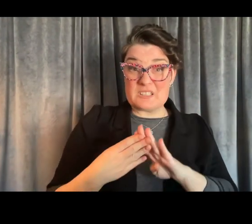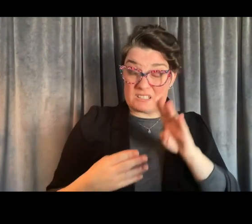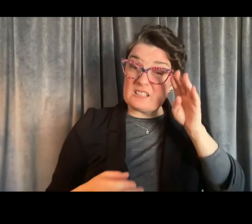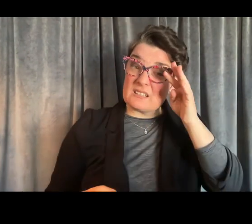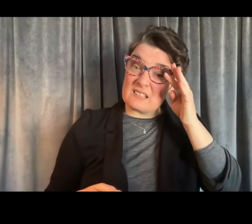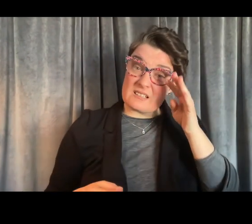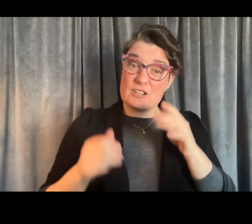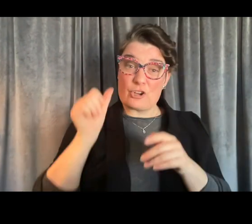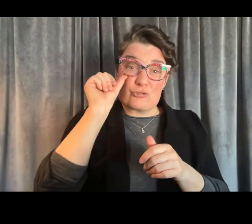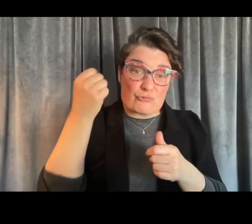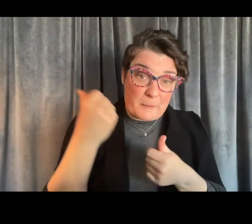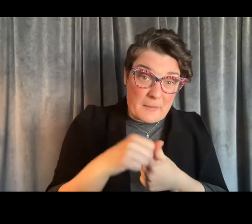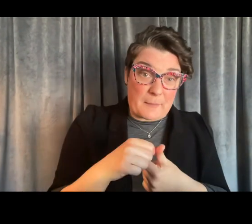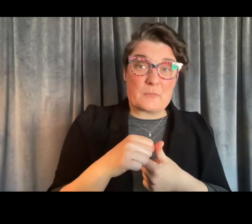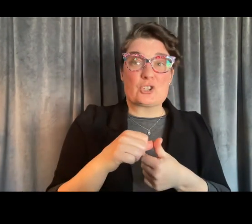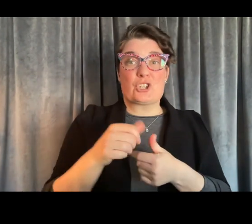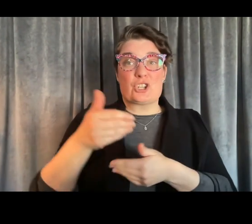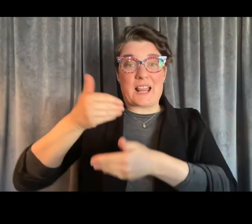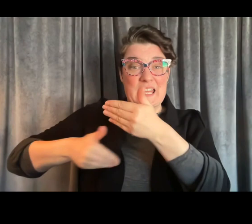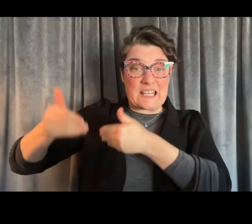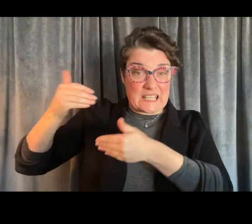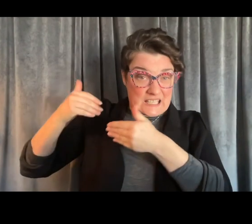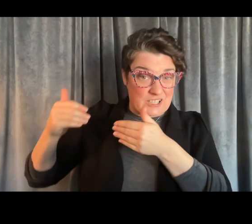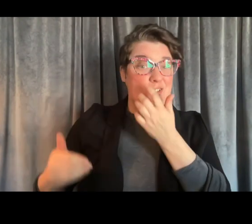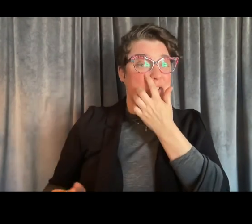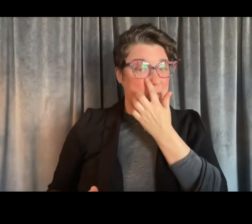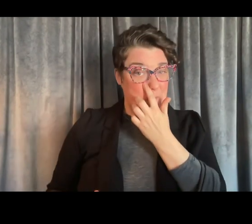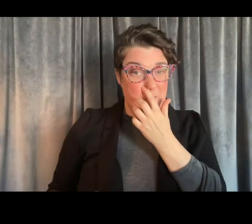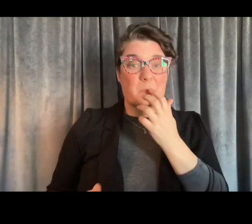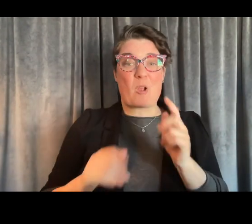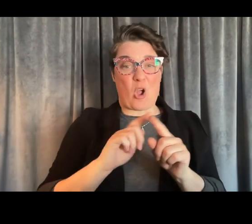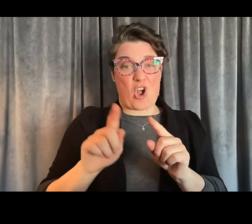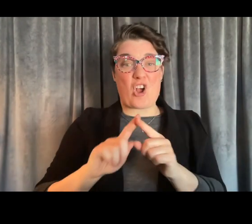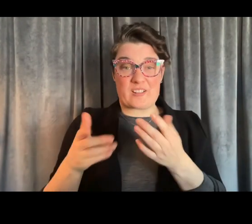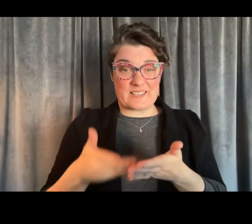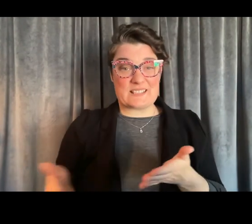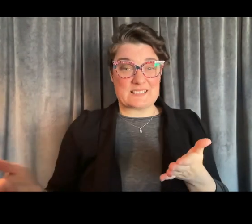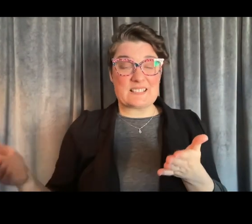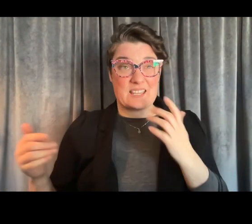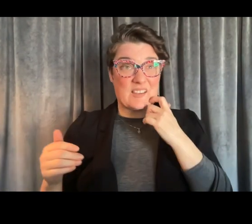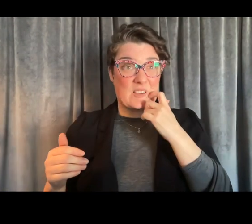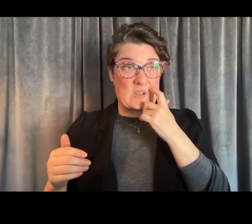And remembers of lineages and all these things that are like scientifically